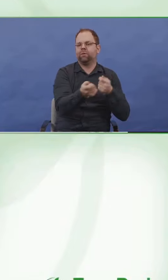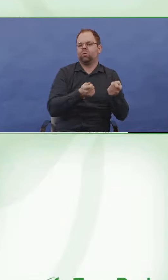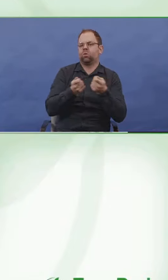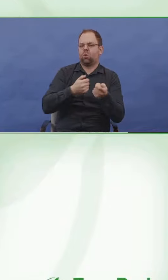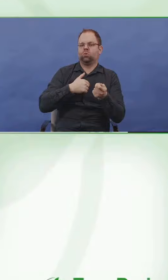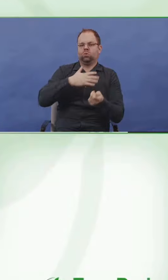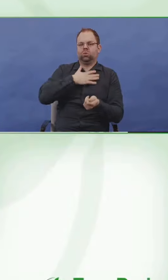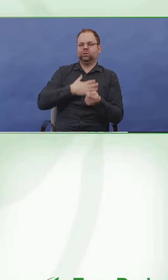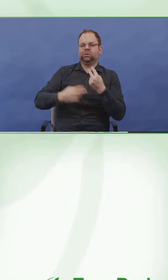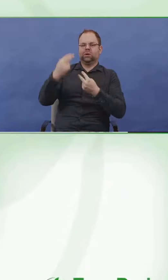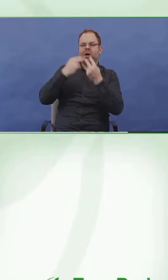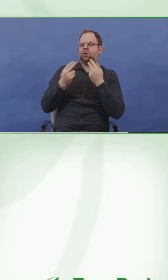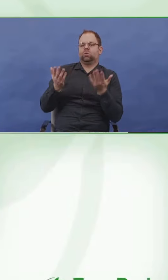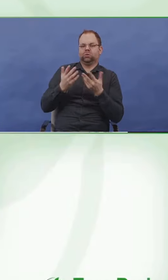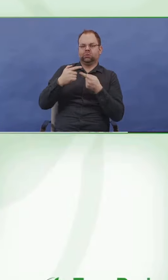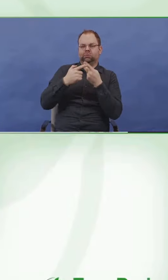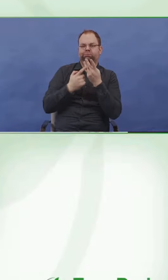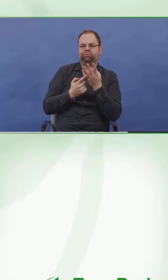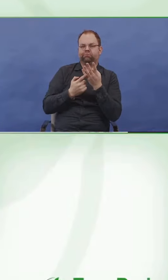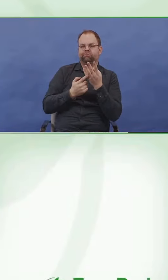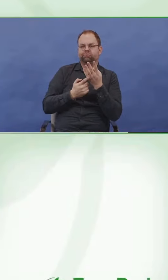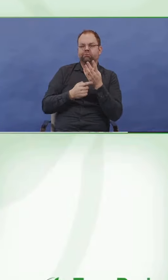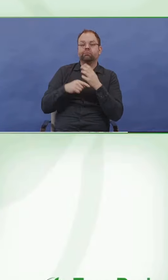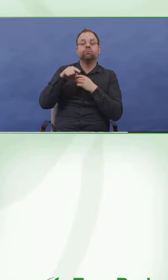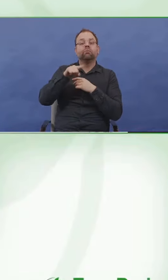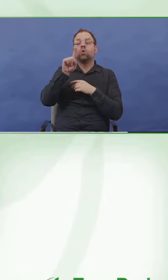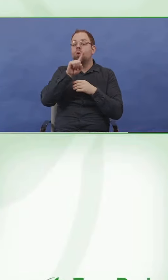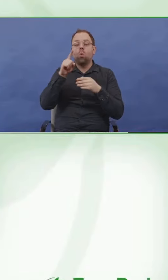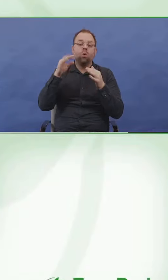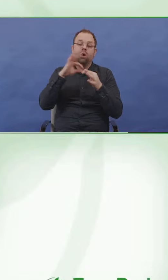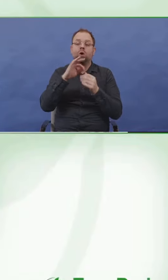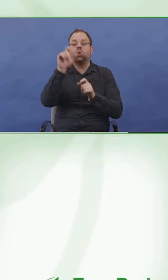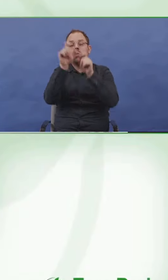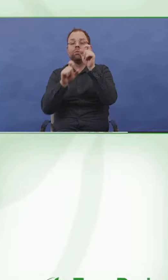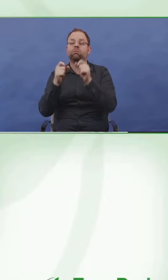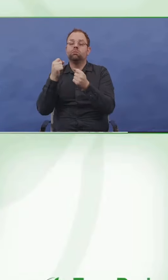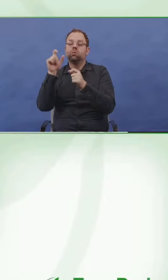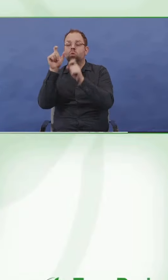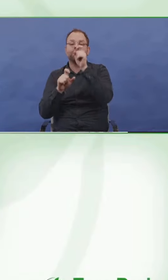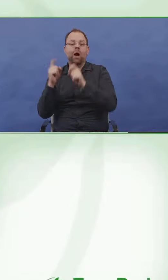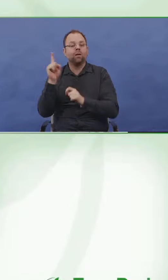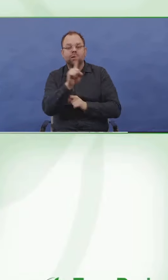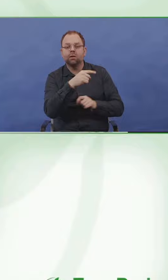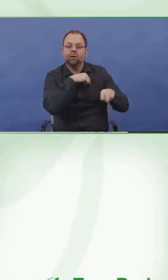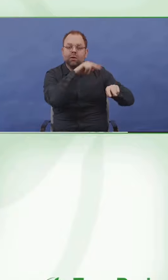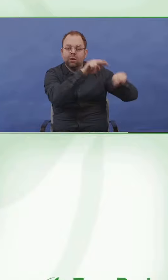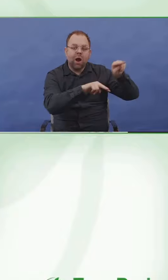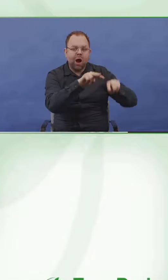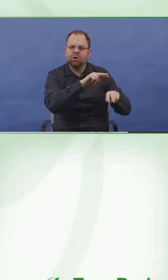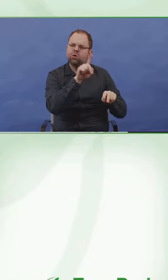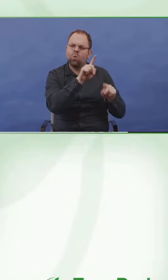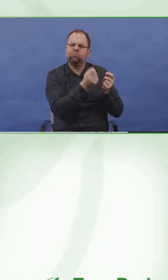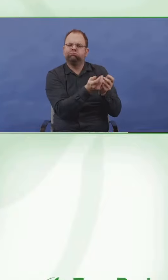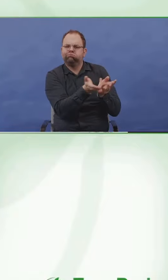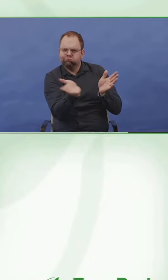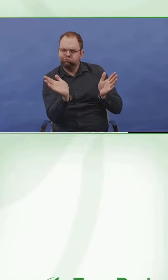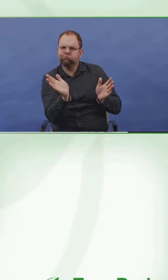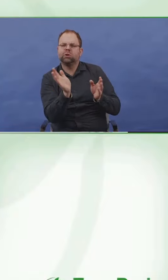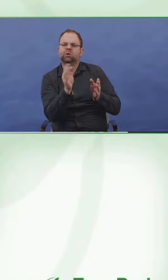Support and care system must be placed to secure that a fair